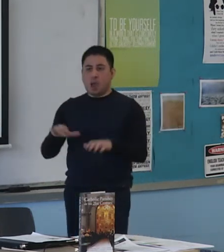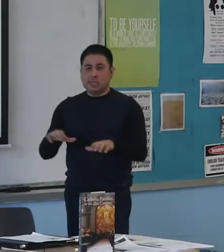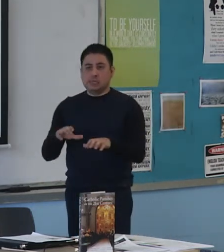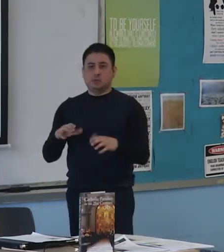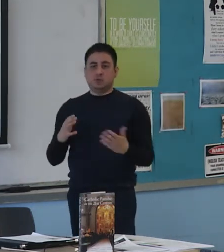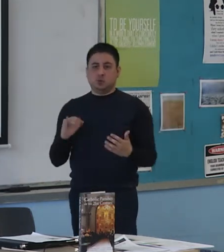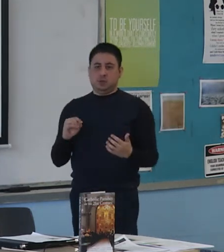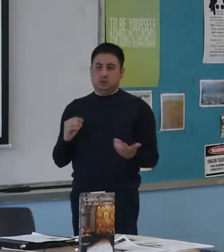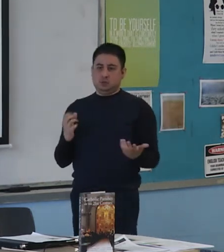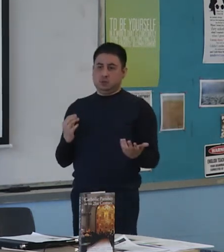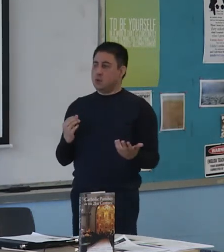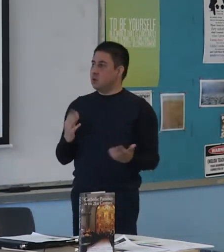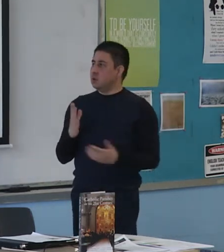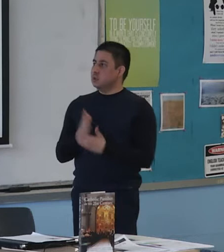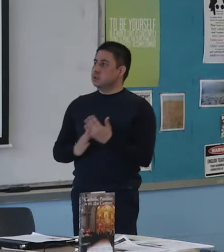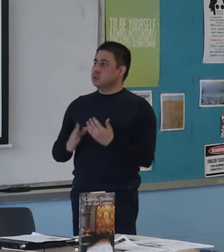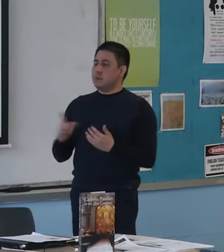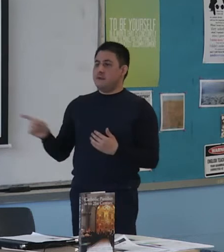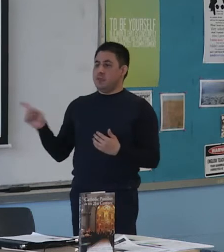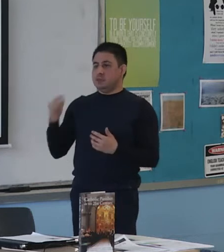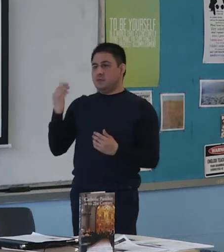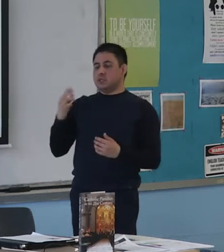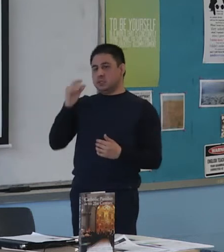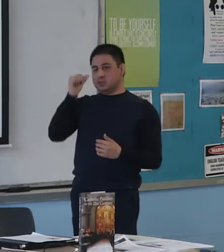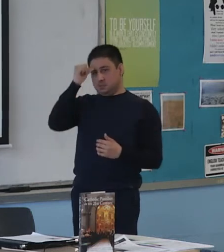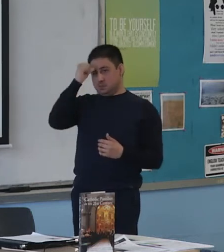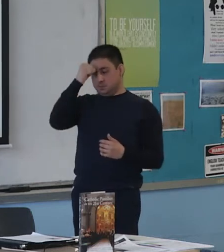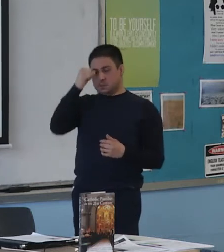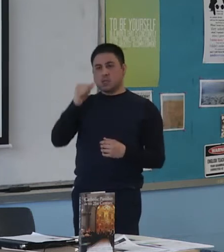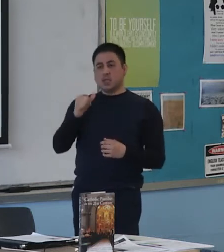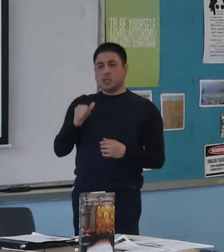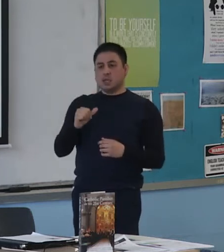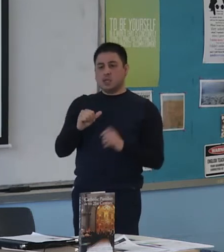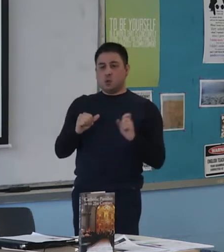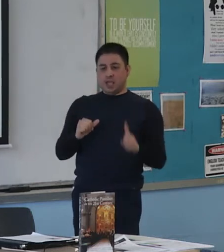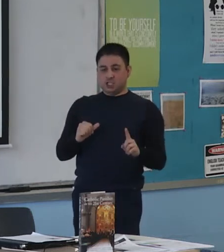And so some of this, keep in mind, is a question, then, of visibility and of